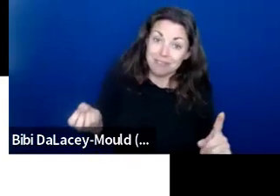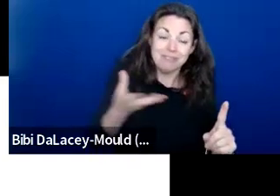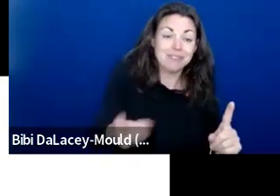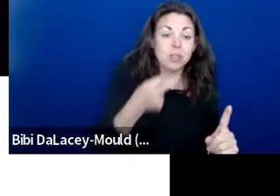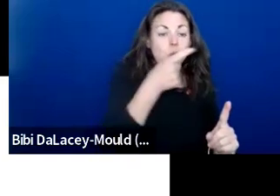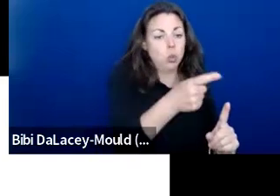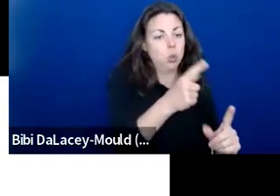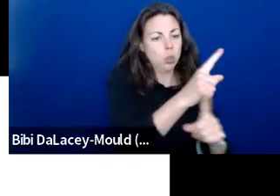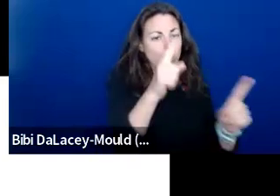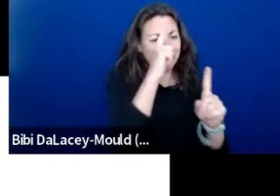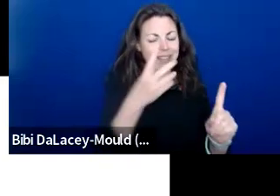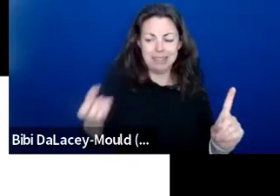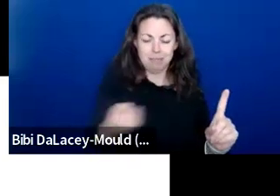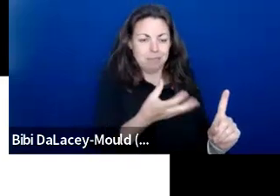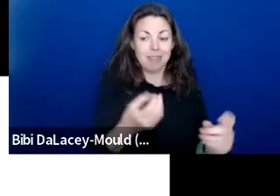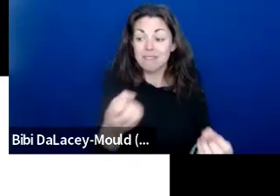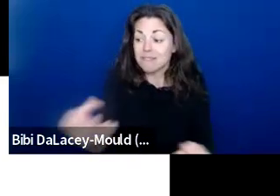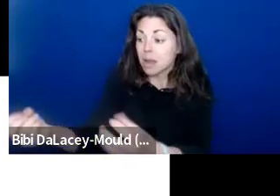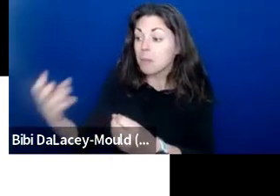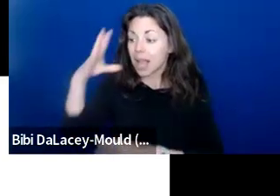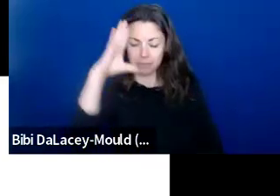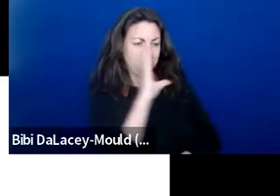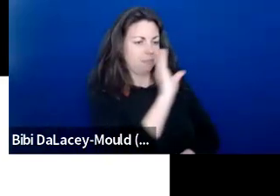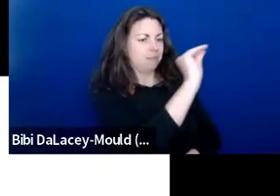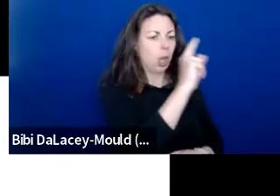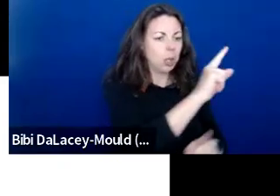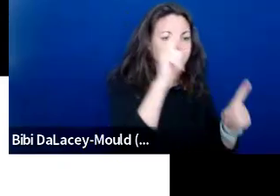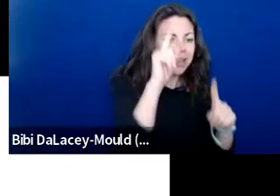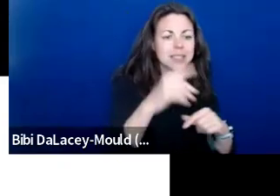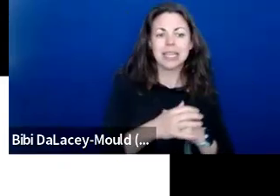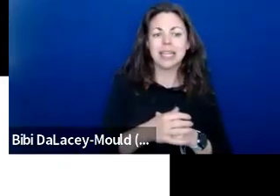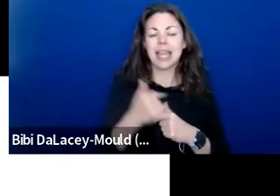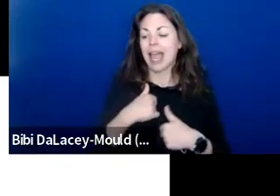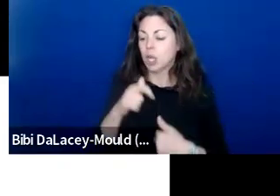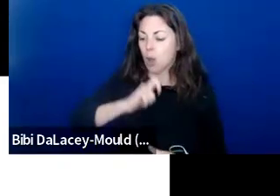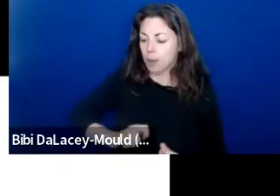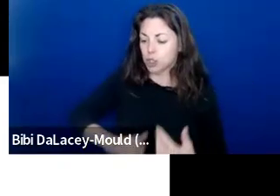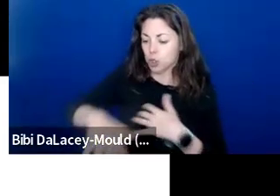and providing some form of personal, social, recreational development for their students as well.